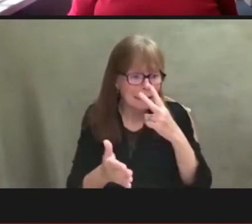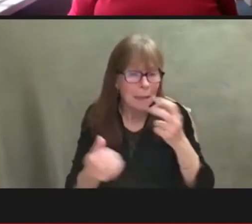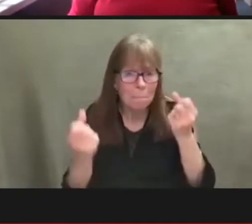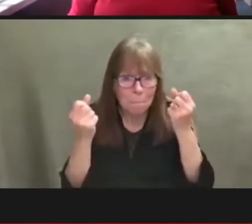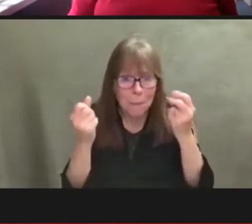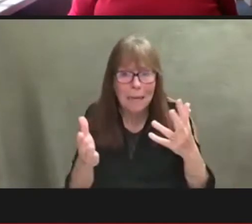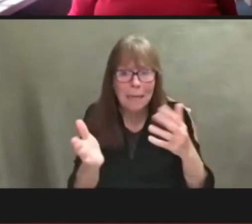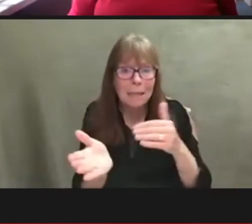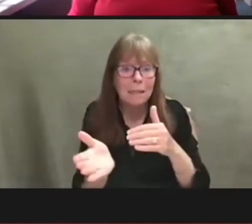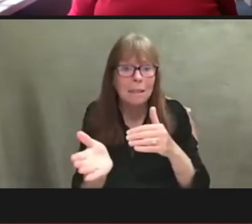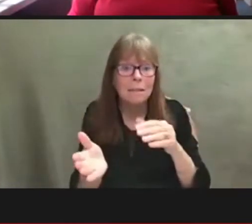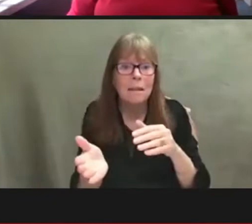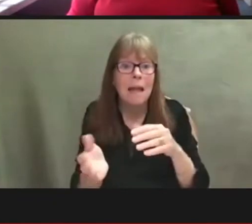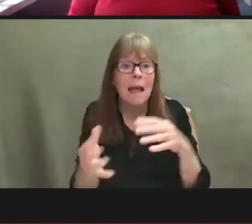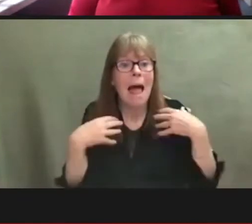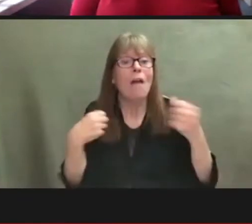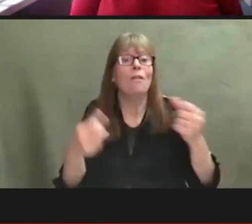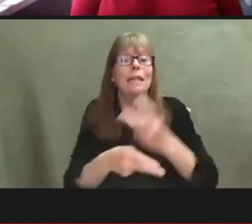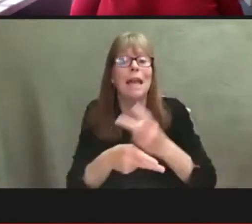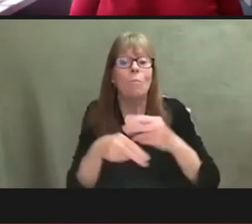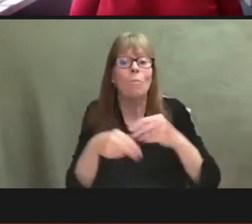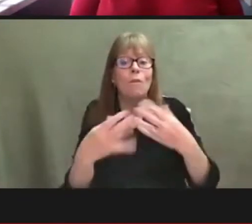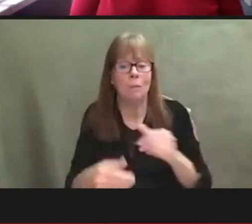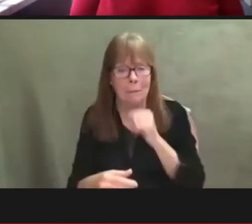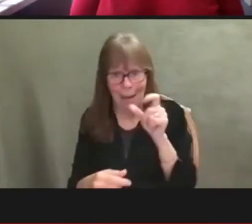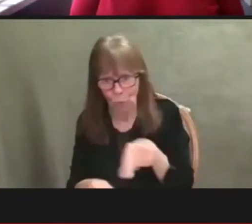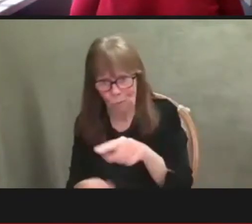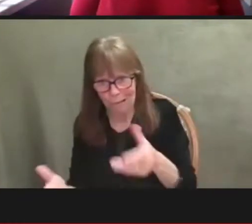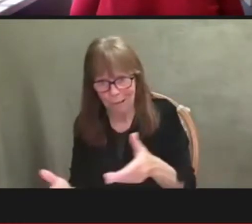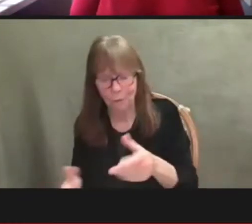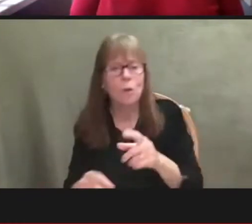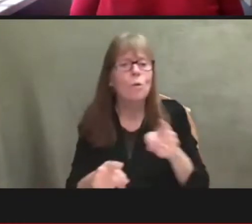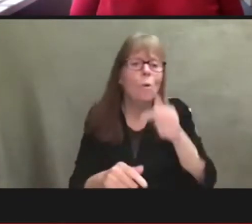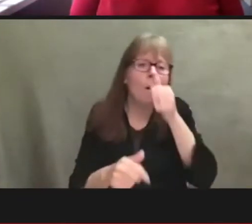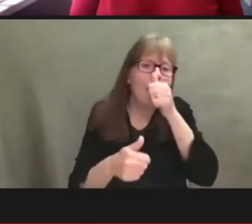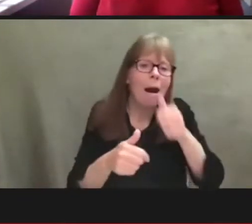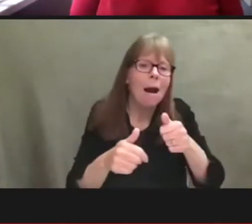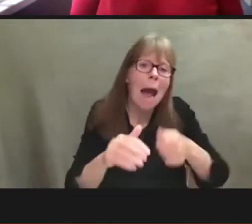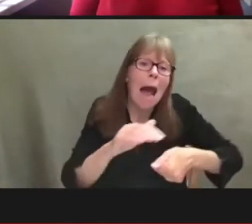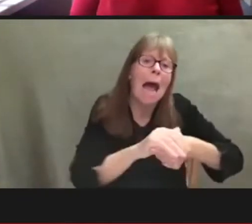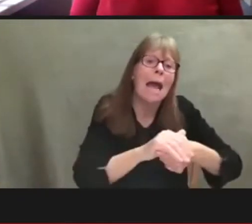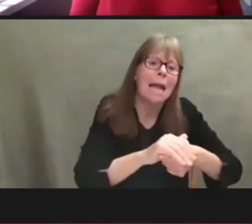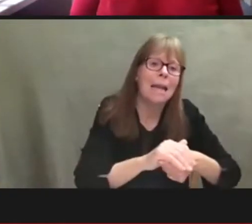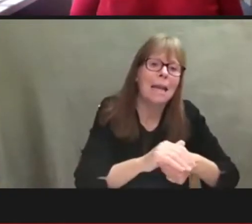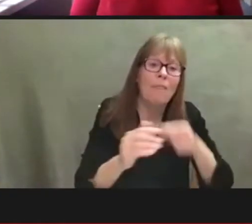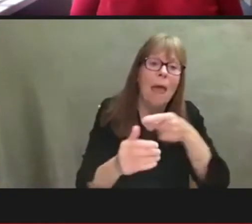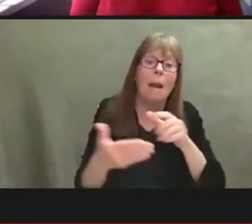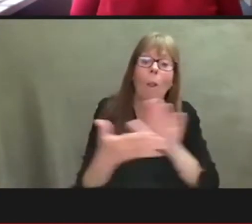obviously present company excluded, that hide behind the lack of specificity in those regulations